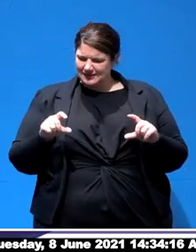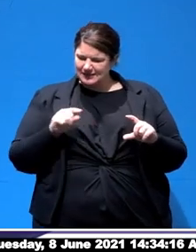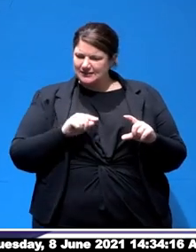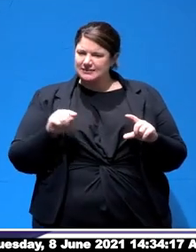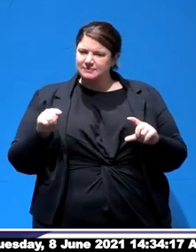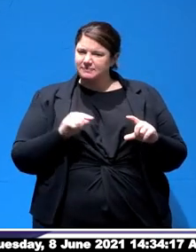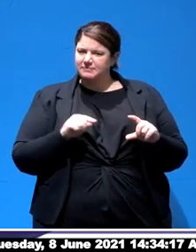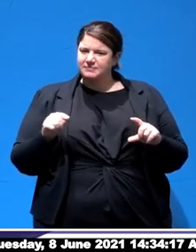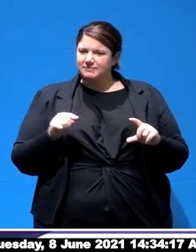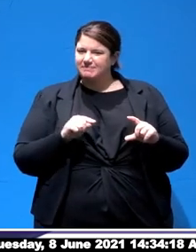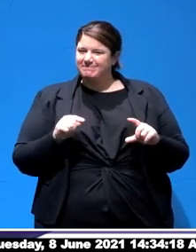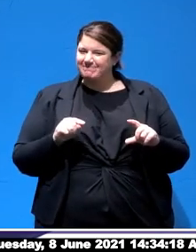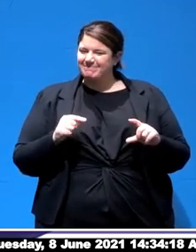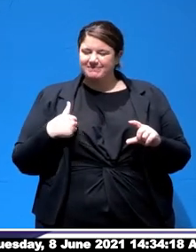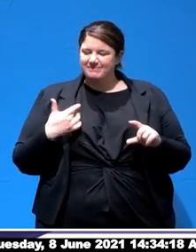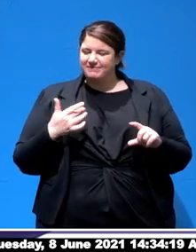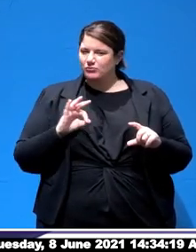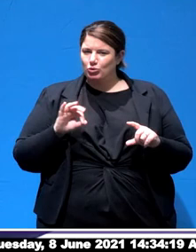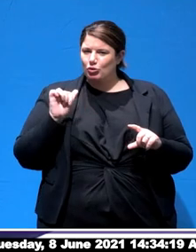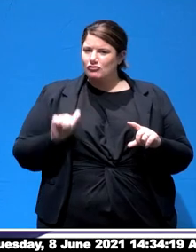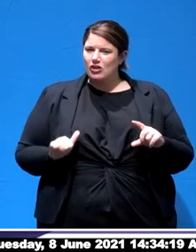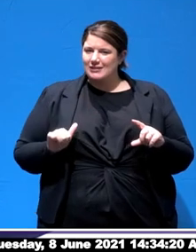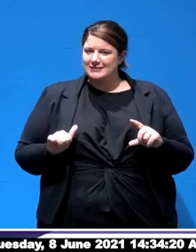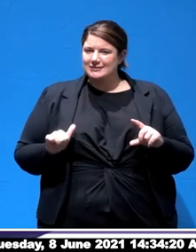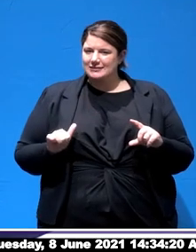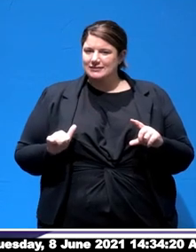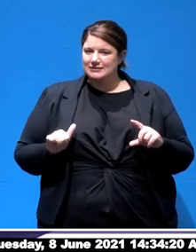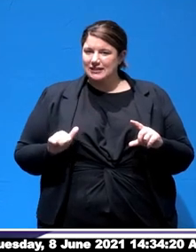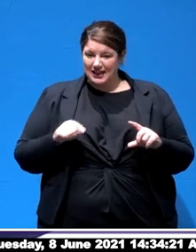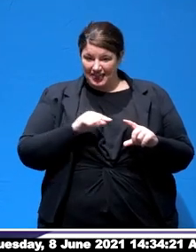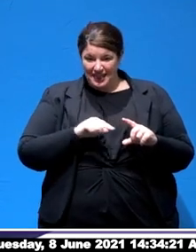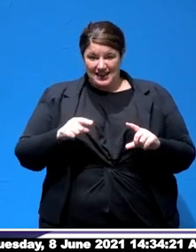documentation, after all, that was the official record of what was happening.